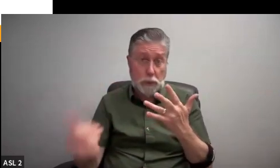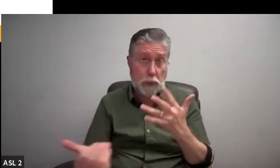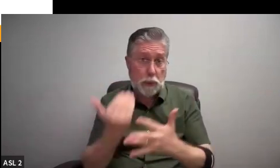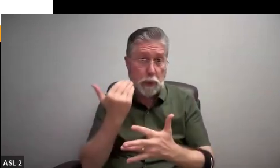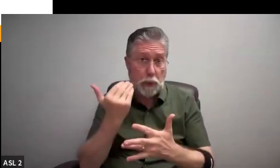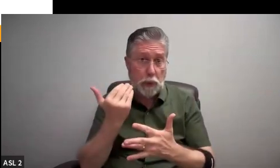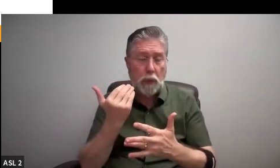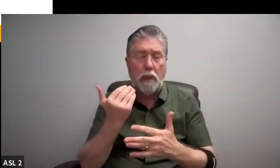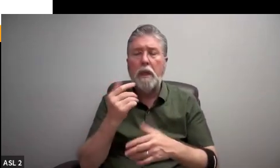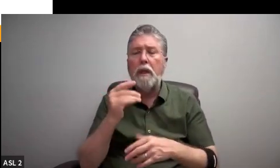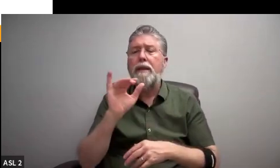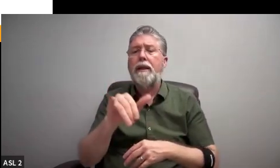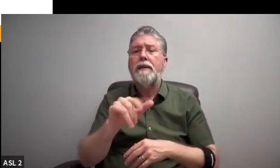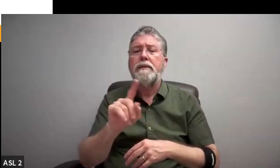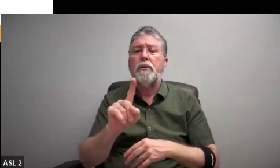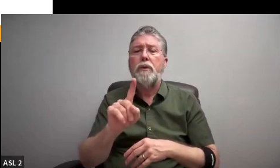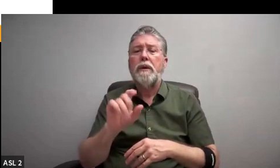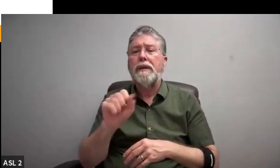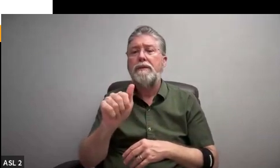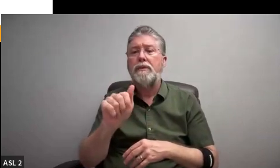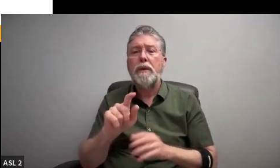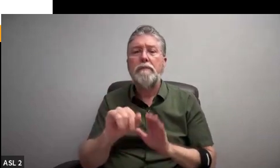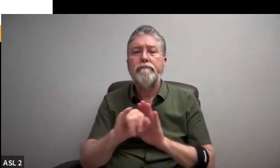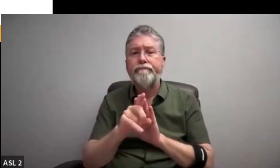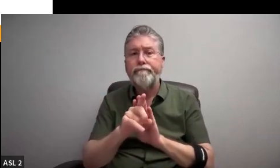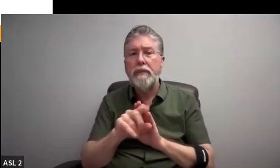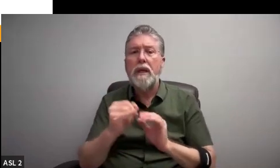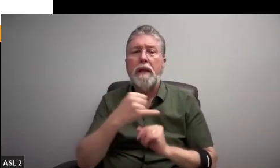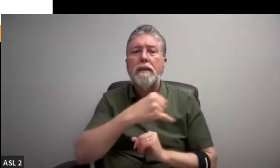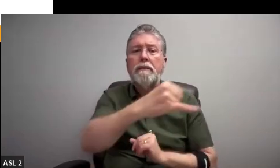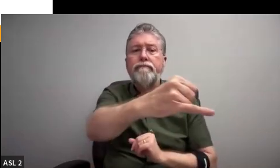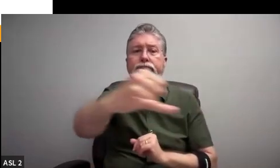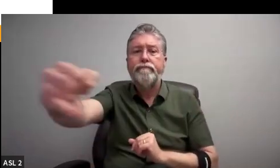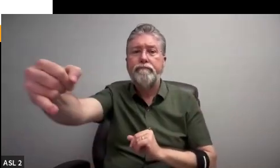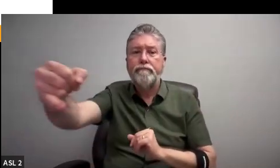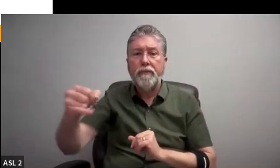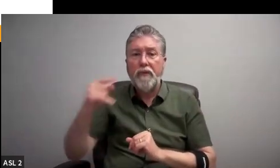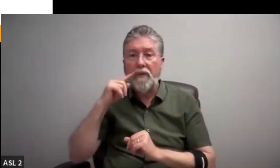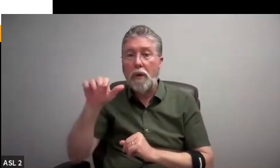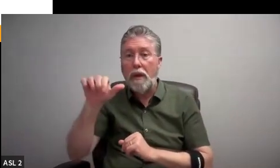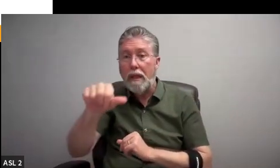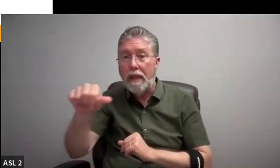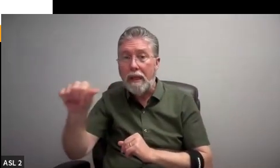and it's the place where the SUA identifies the geographic boundaries of the AAAs and PSAs. This